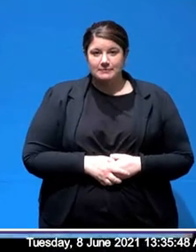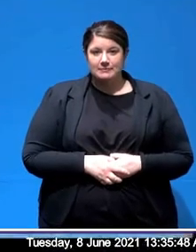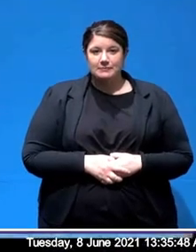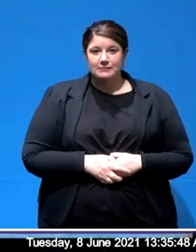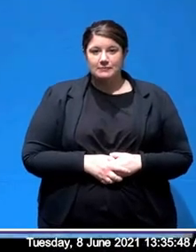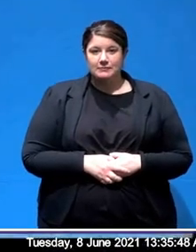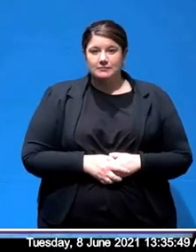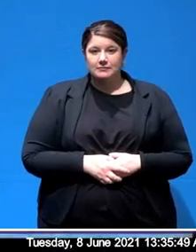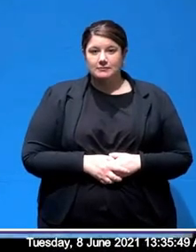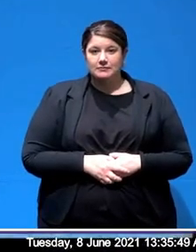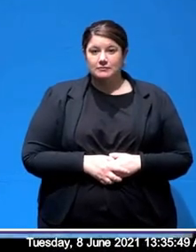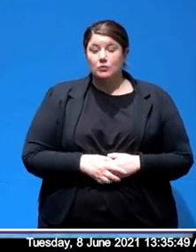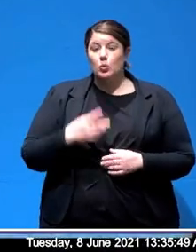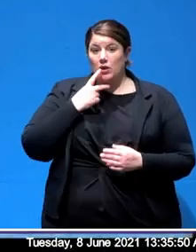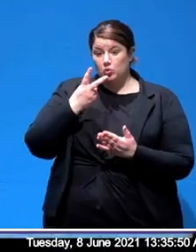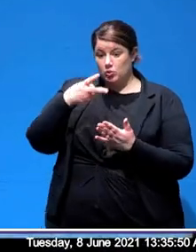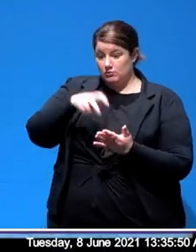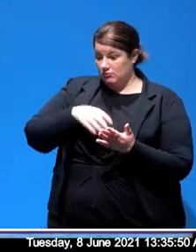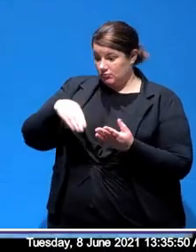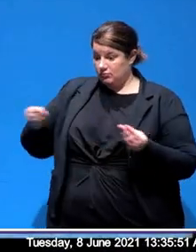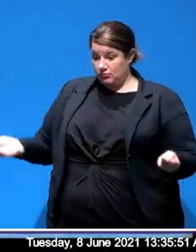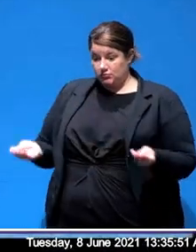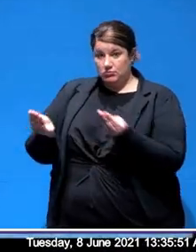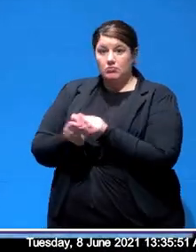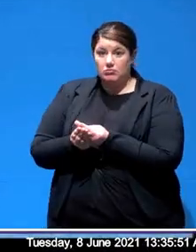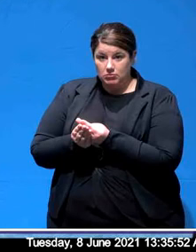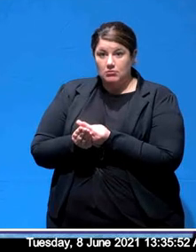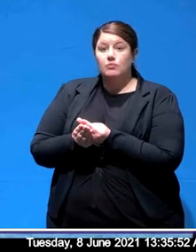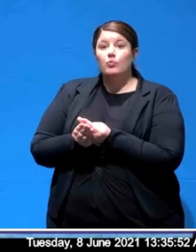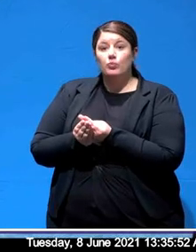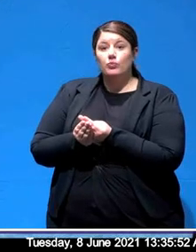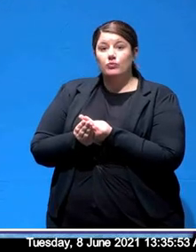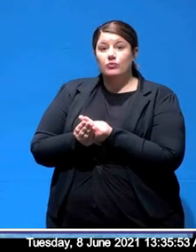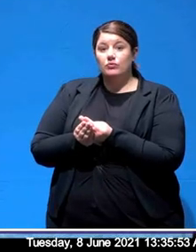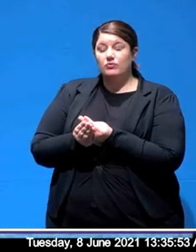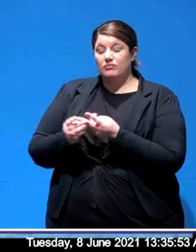And read together, noting that the second corrects some matters in the